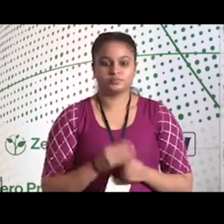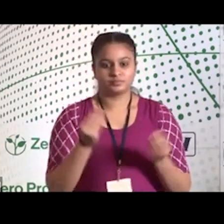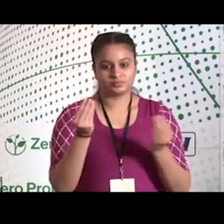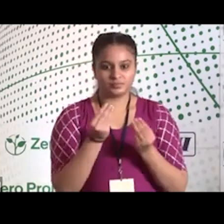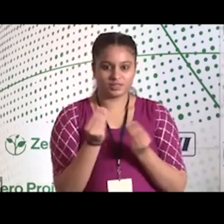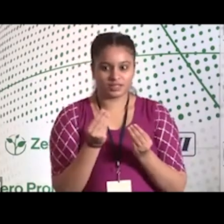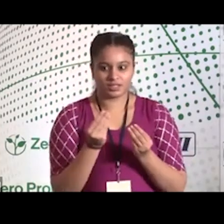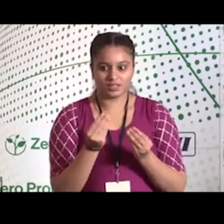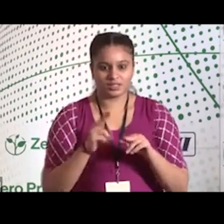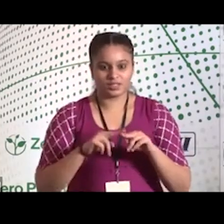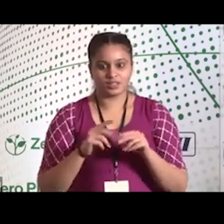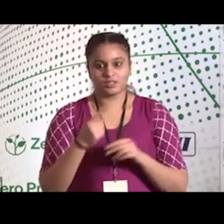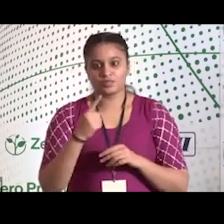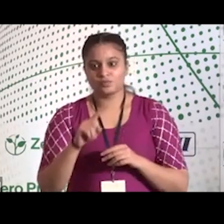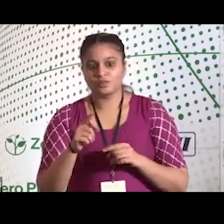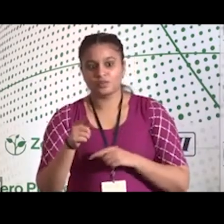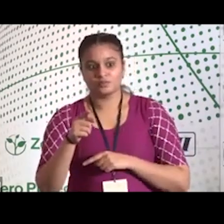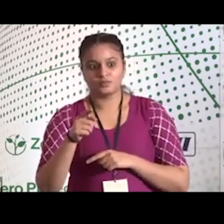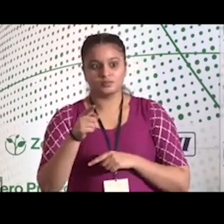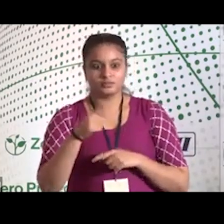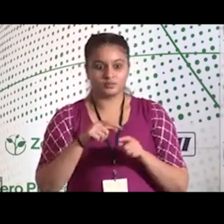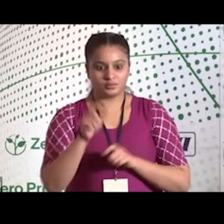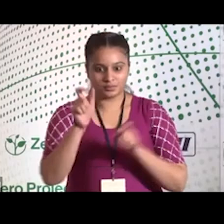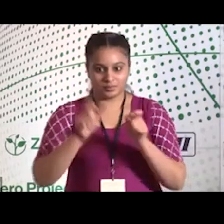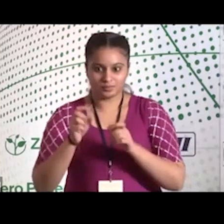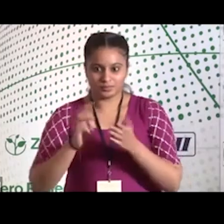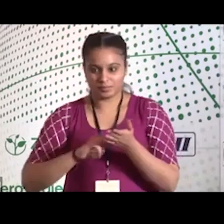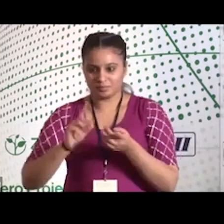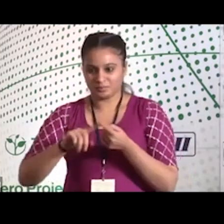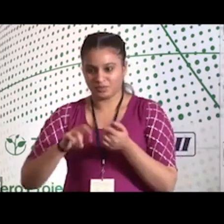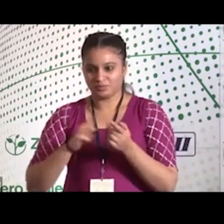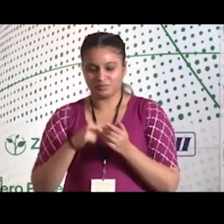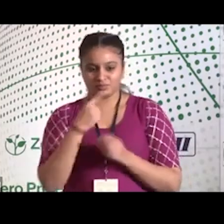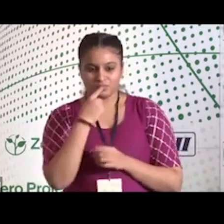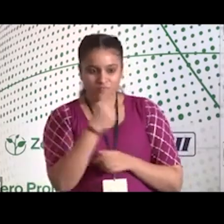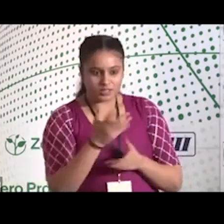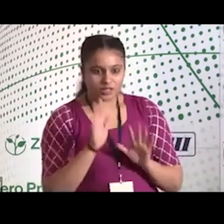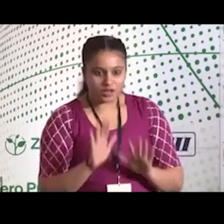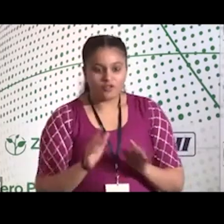from some of the things that Mino has spoken about and meet up with your permission